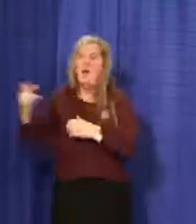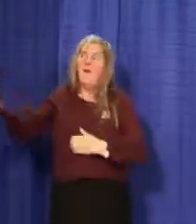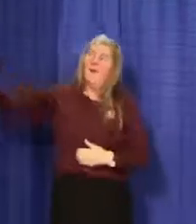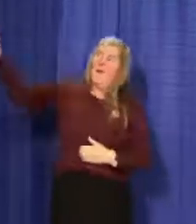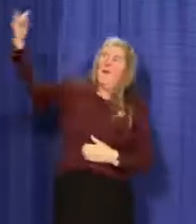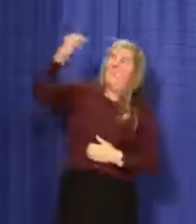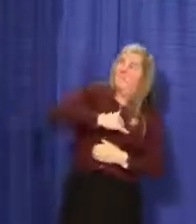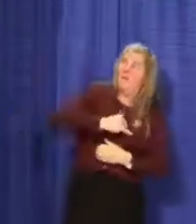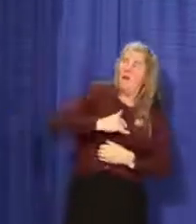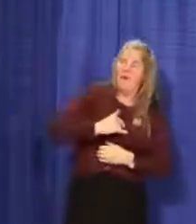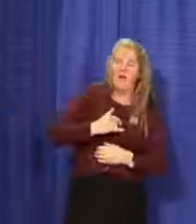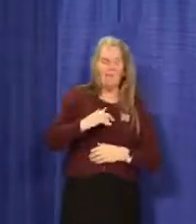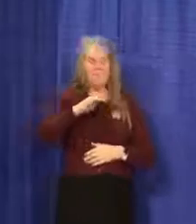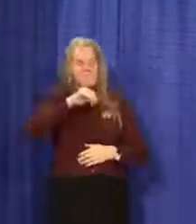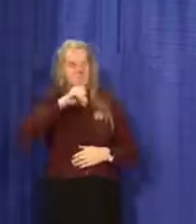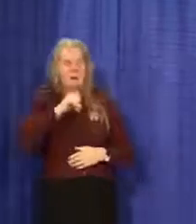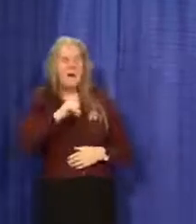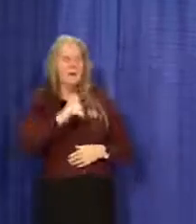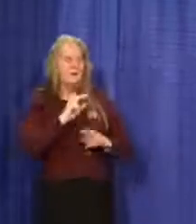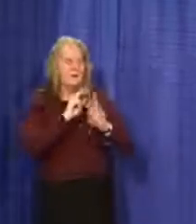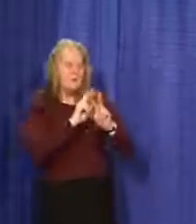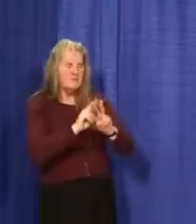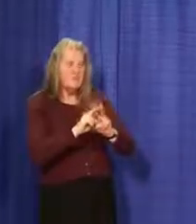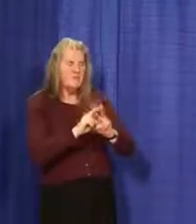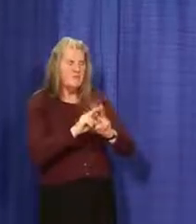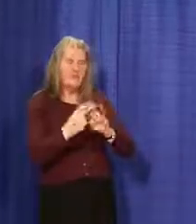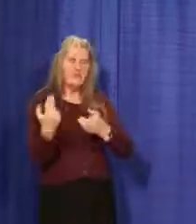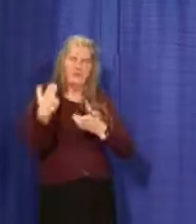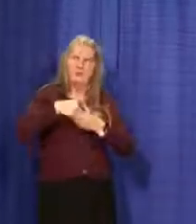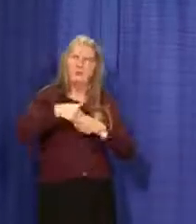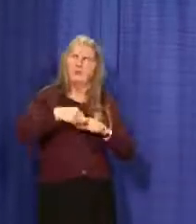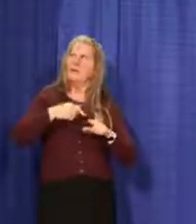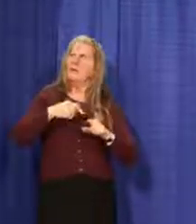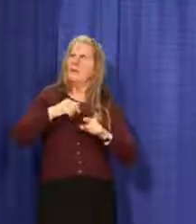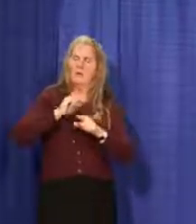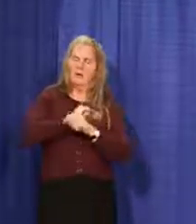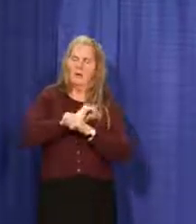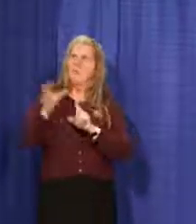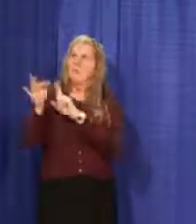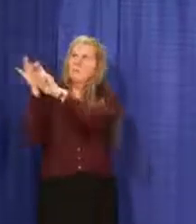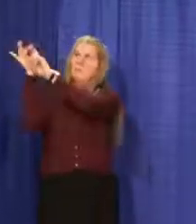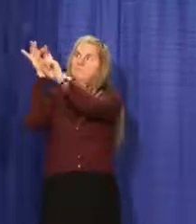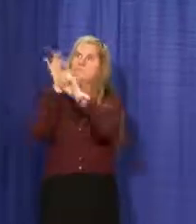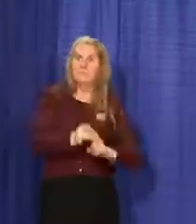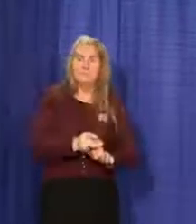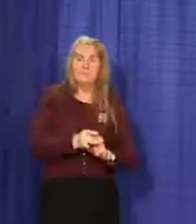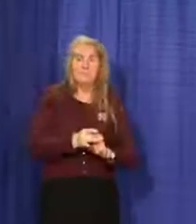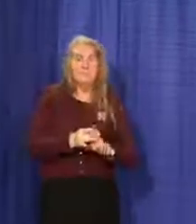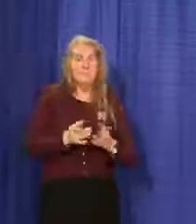flown in to say goodbye and join in the service which could also mean introducing COVID into the